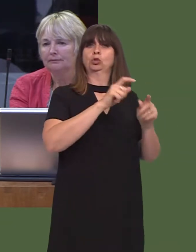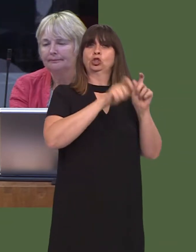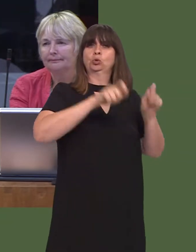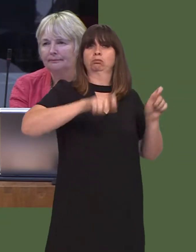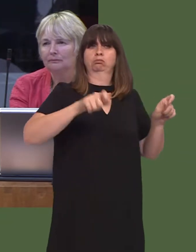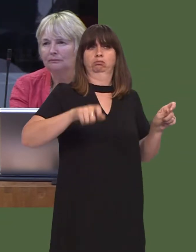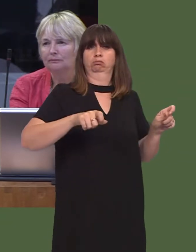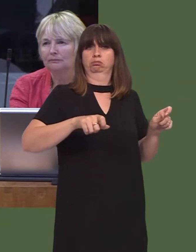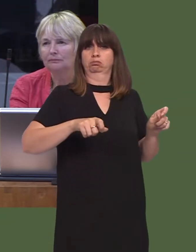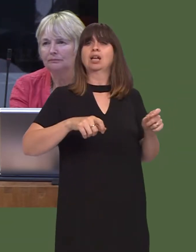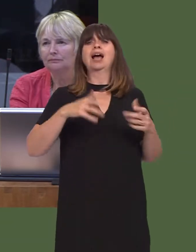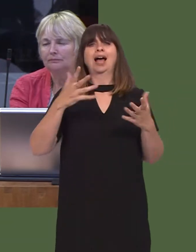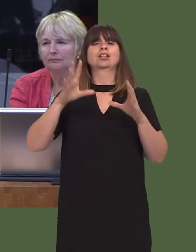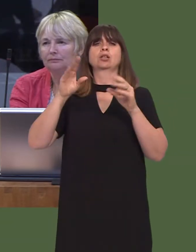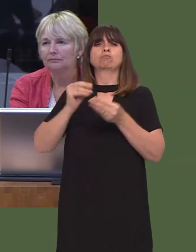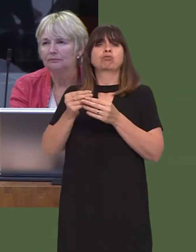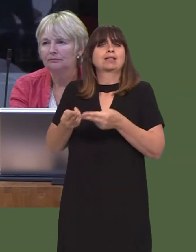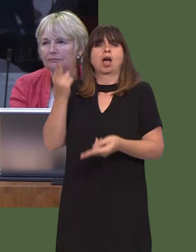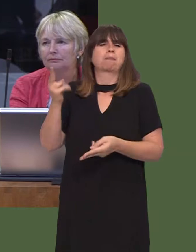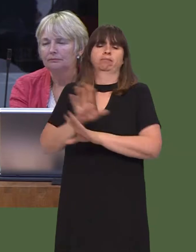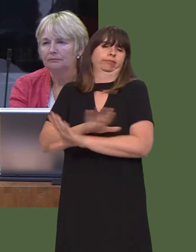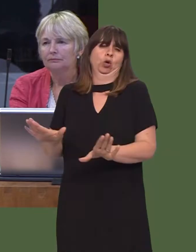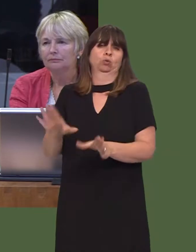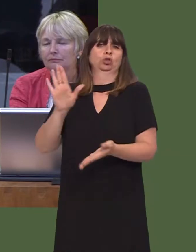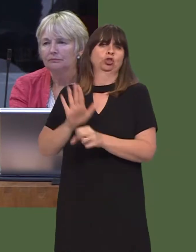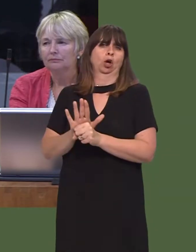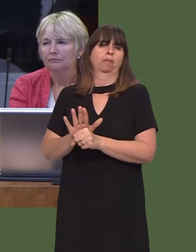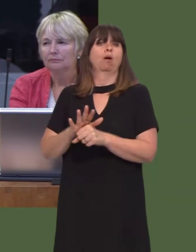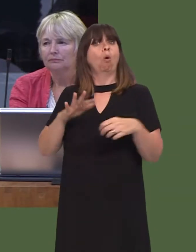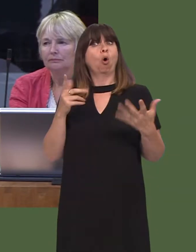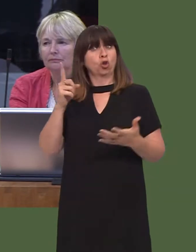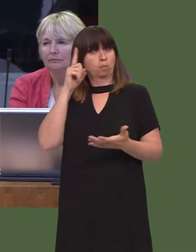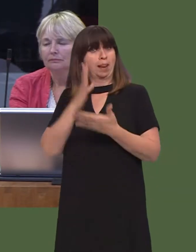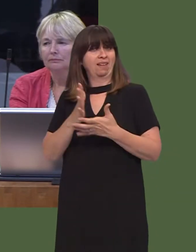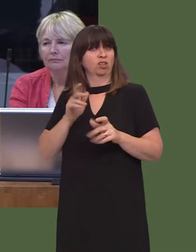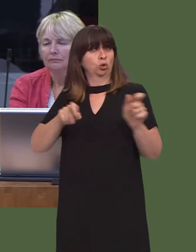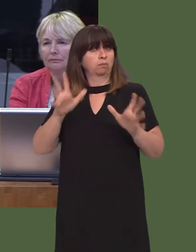abandon that tuition fee hike or does the Labour Party no longer believe in free higher